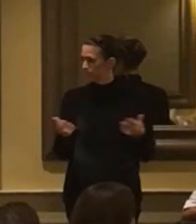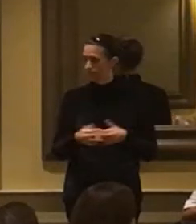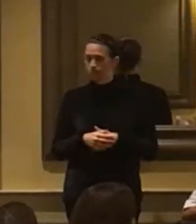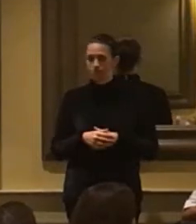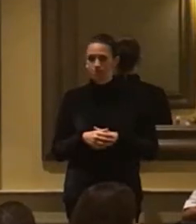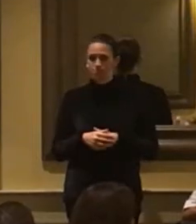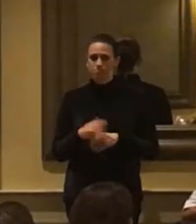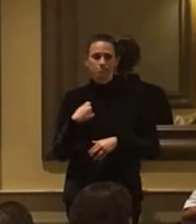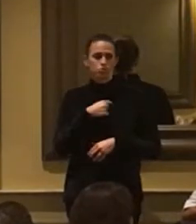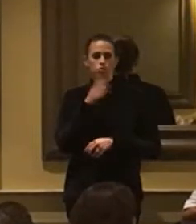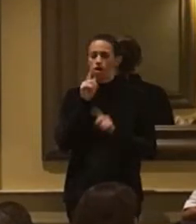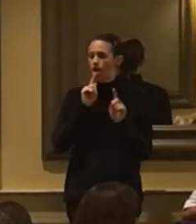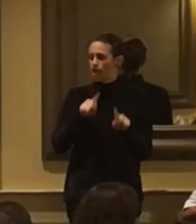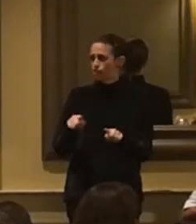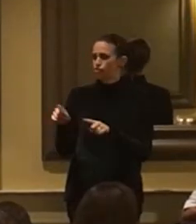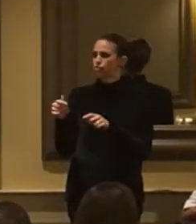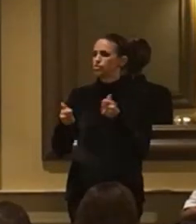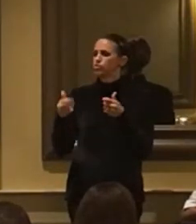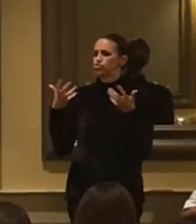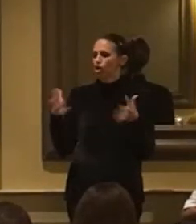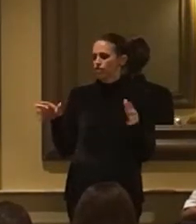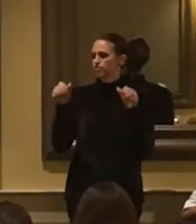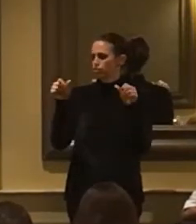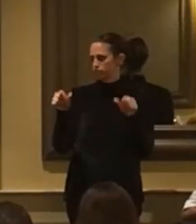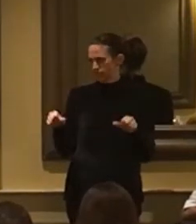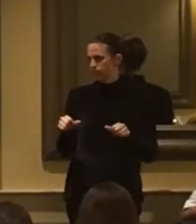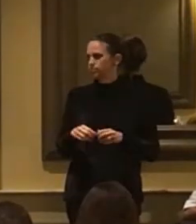We'll answer the ones that were already posted first.